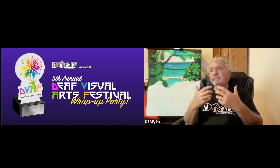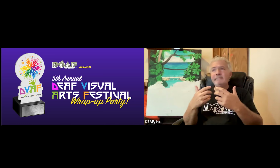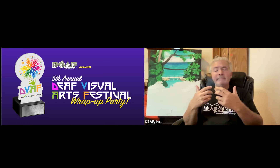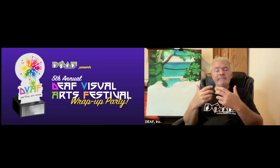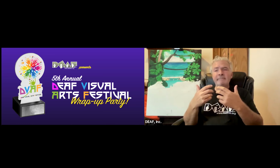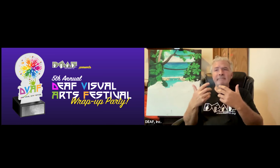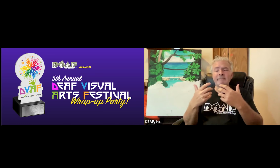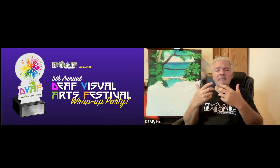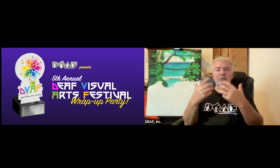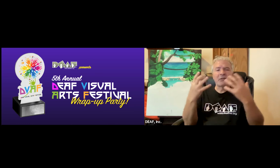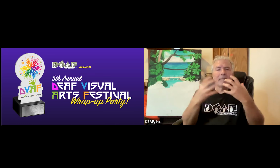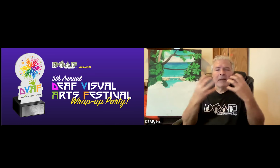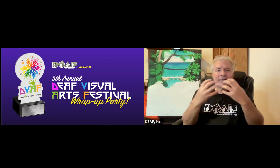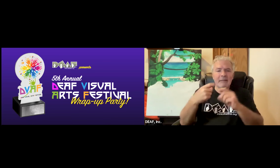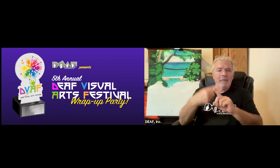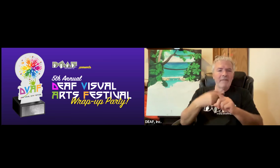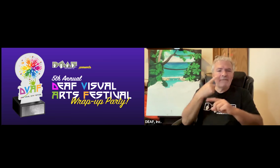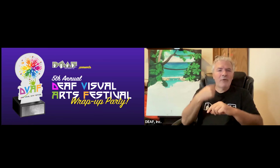So, I mean -- [chuckling] --